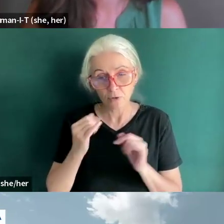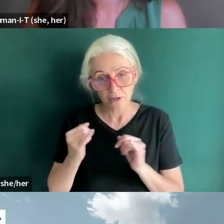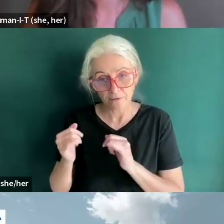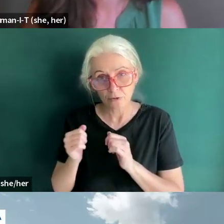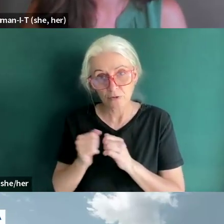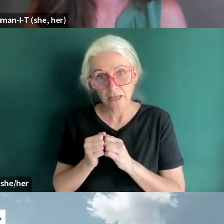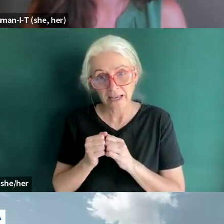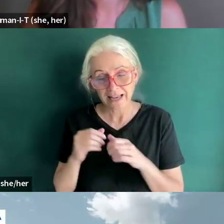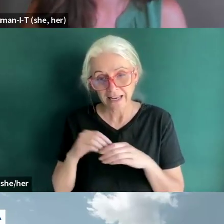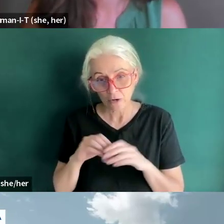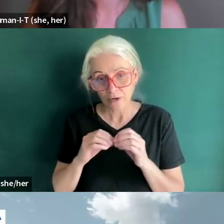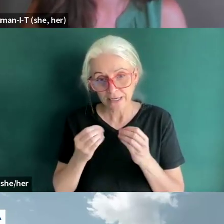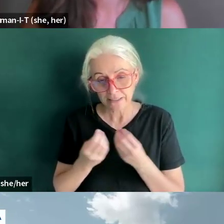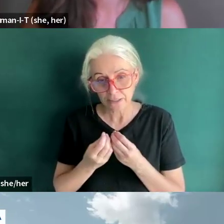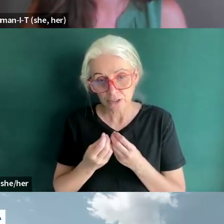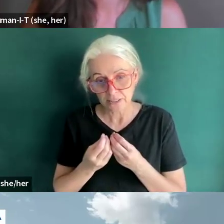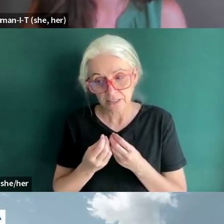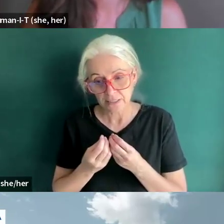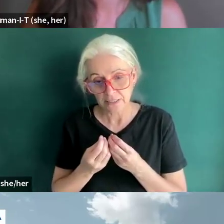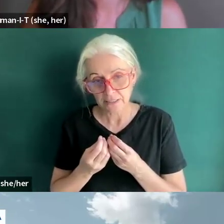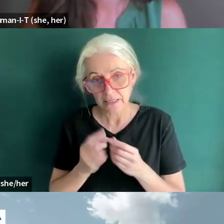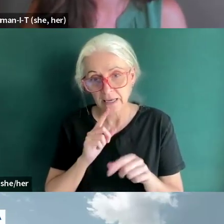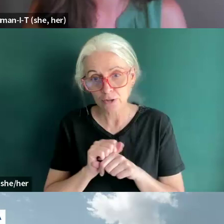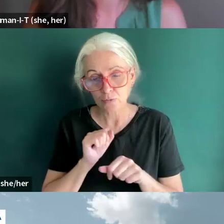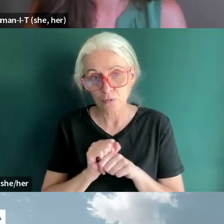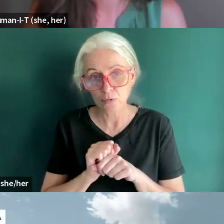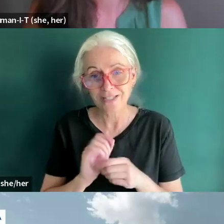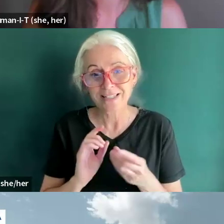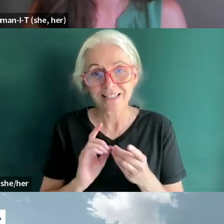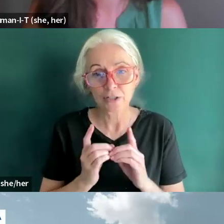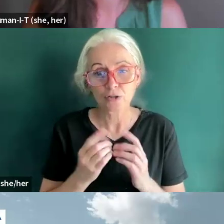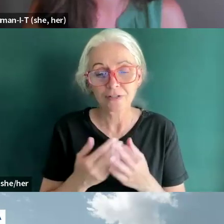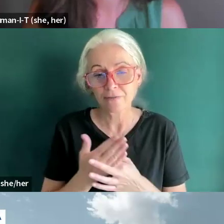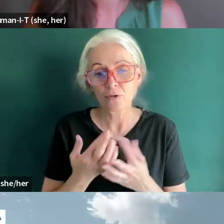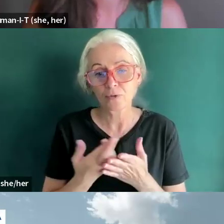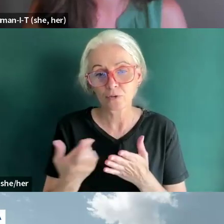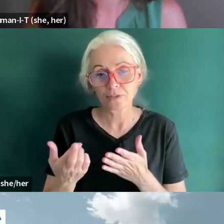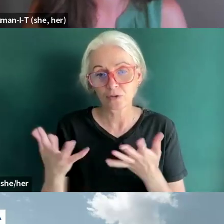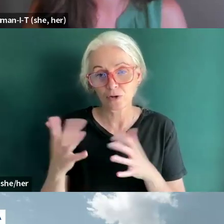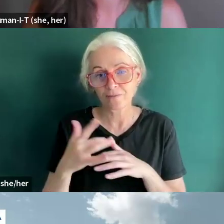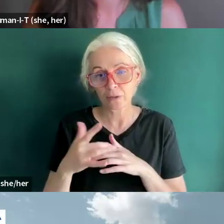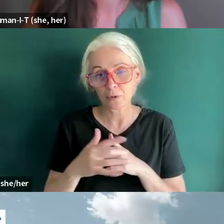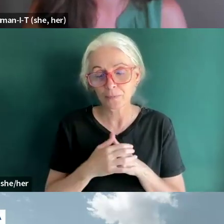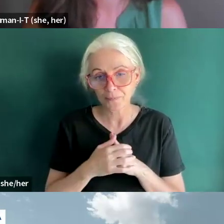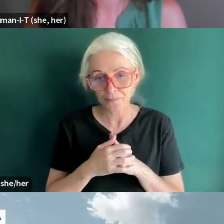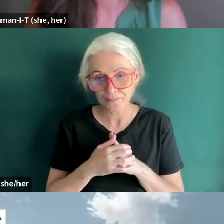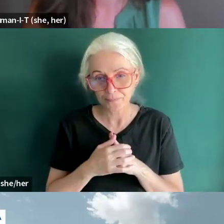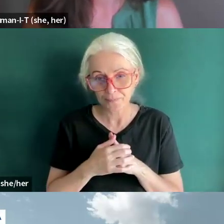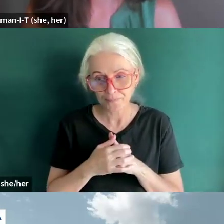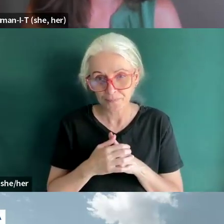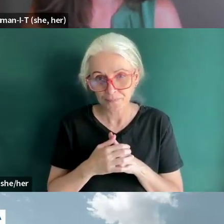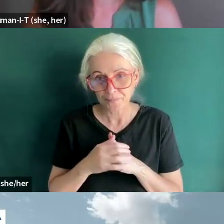organizations, and then actual digital navigation resources are already available. So, Sabrina,